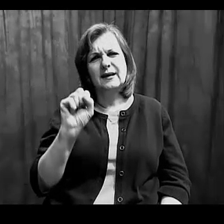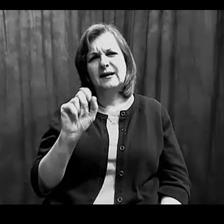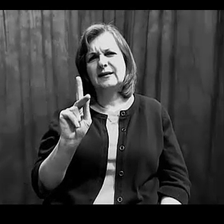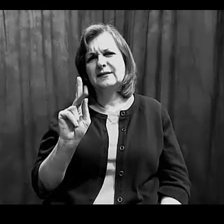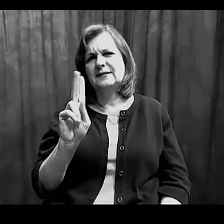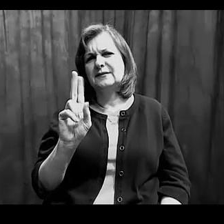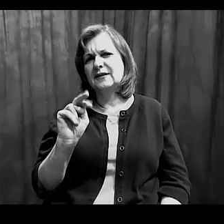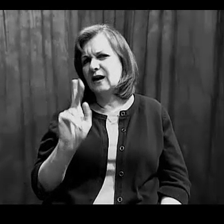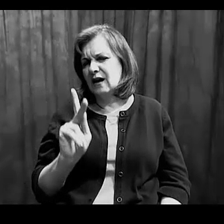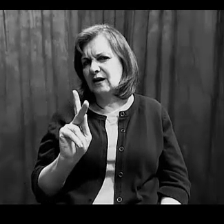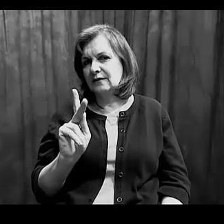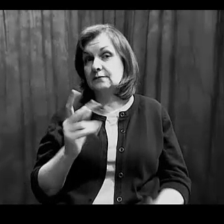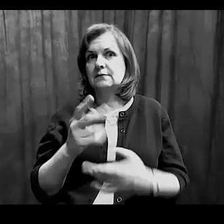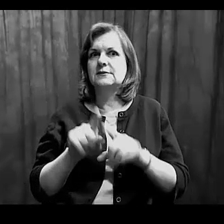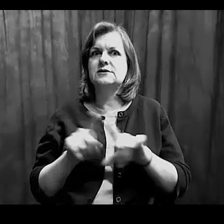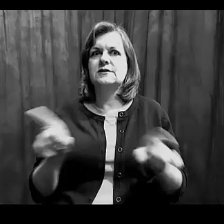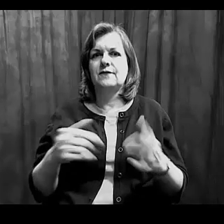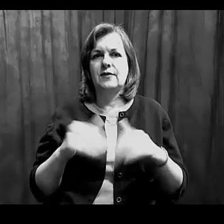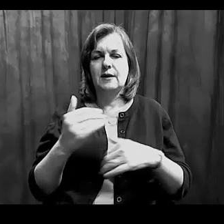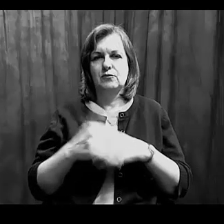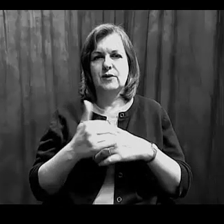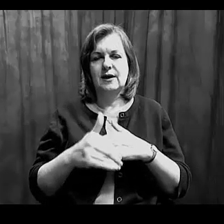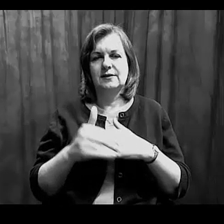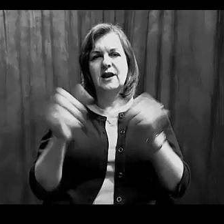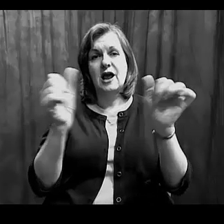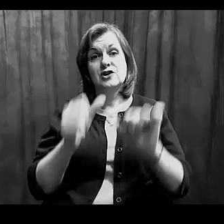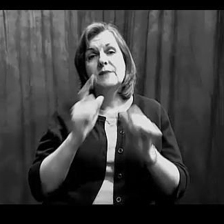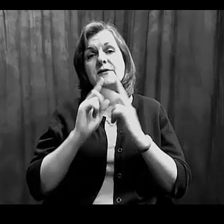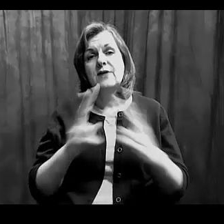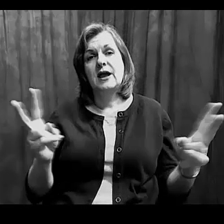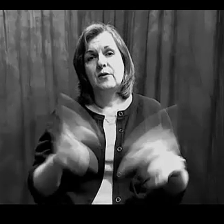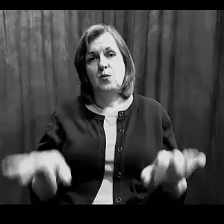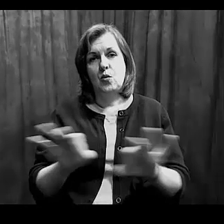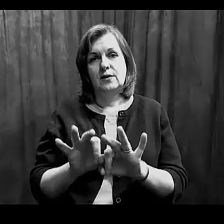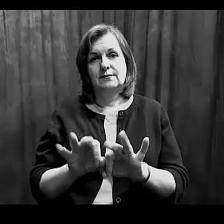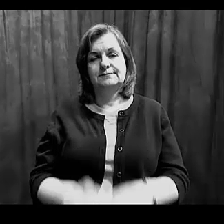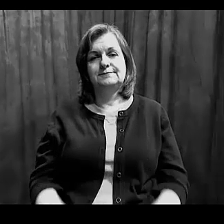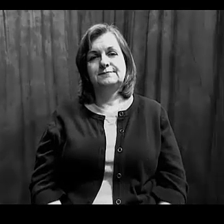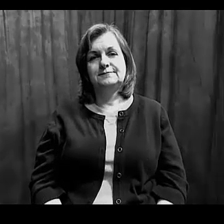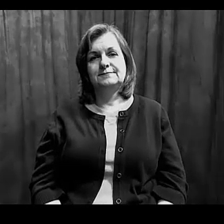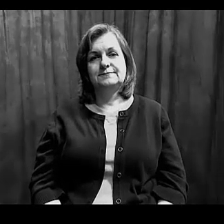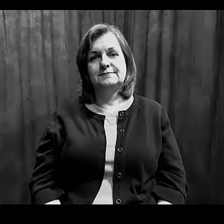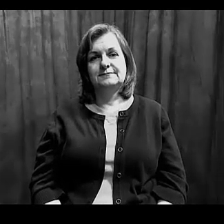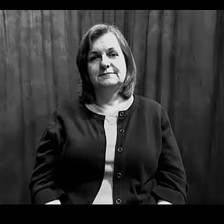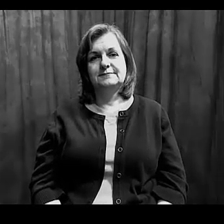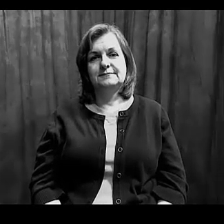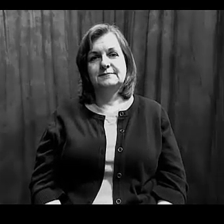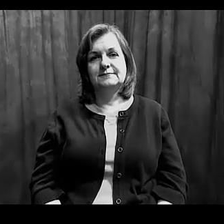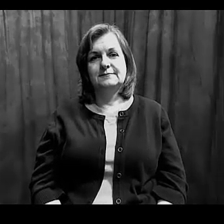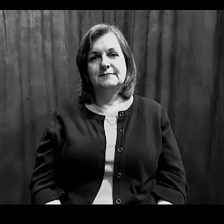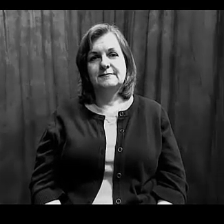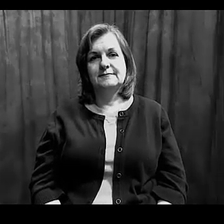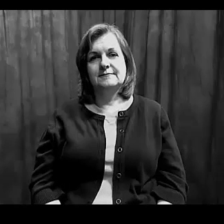two very different things!! shape becomes very important - we will look at this alot